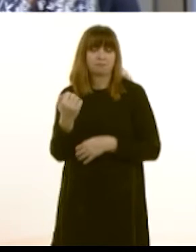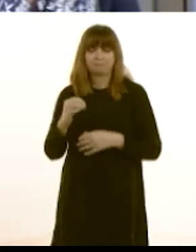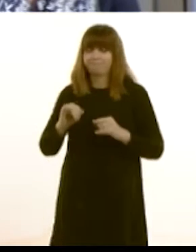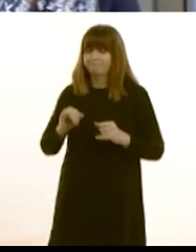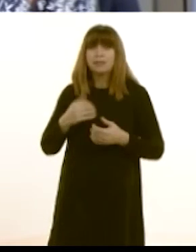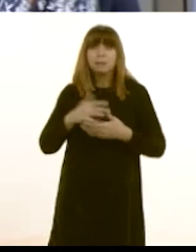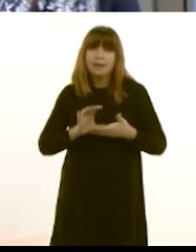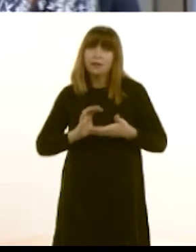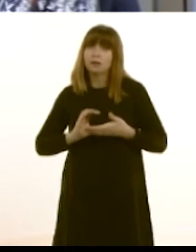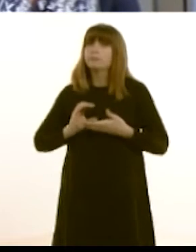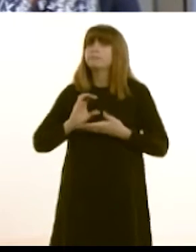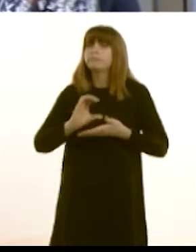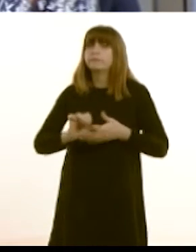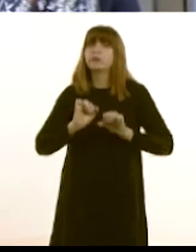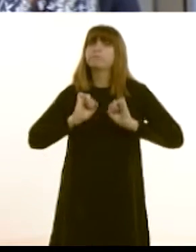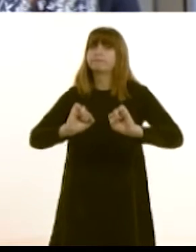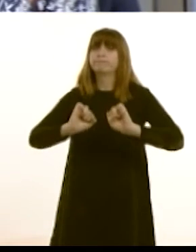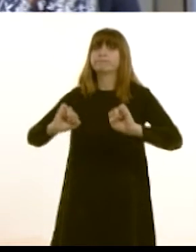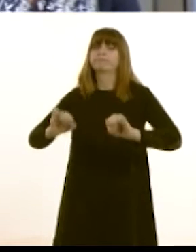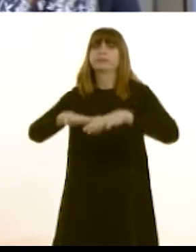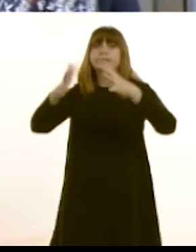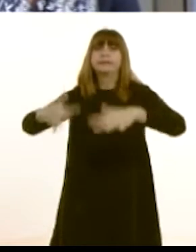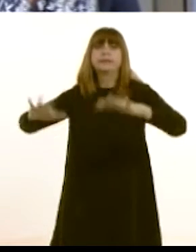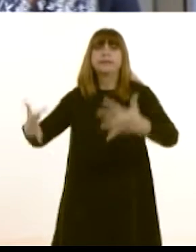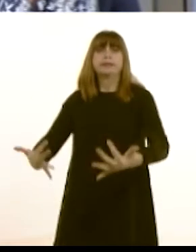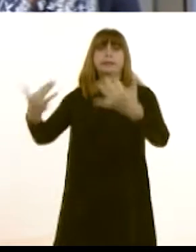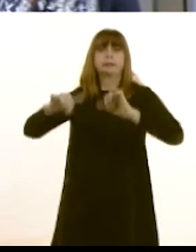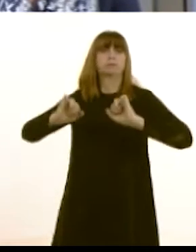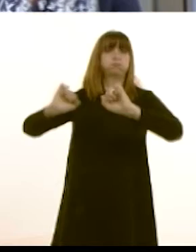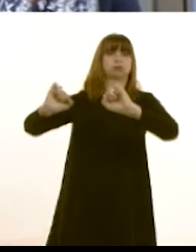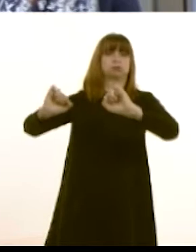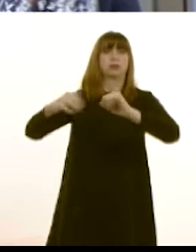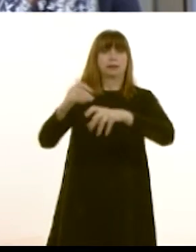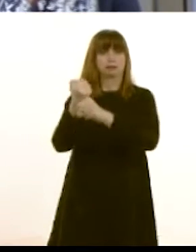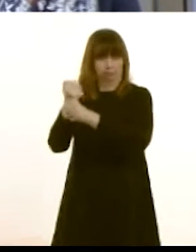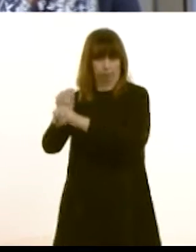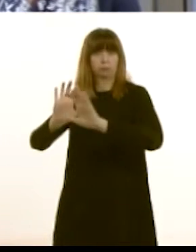has been put into the coastal defences, part of that flooding has been as a result of coastal